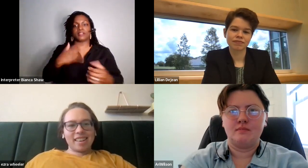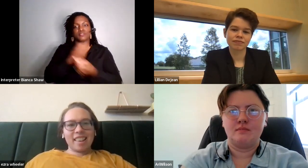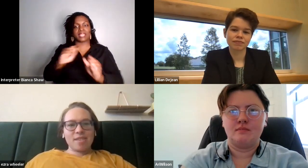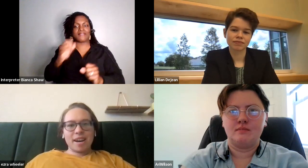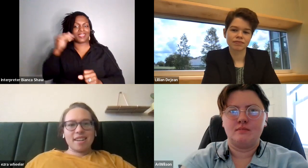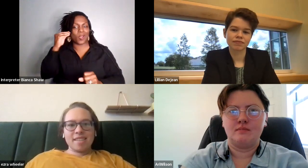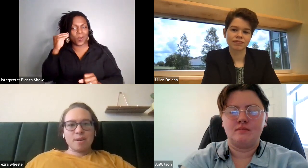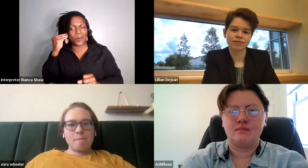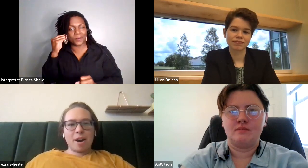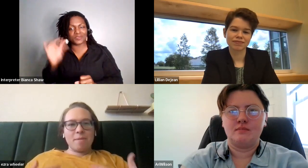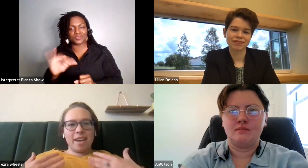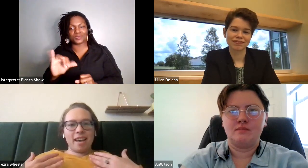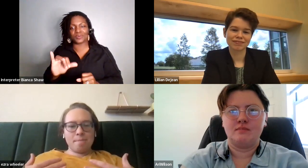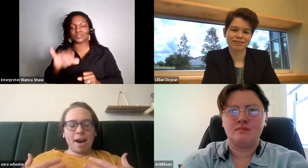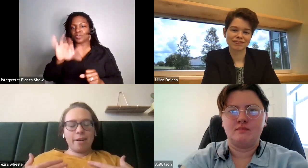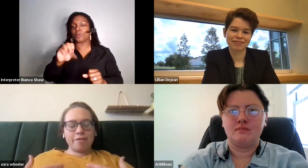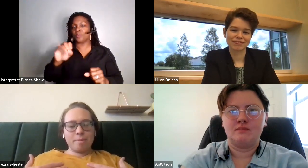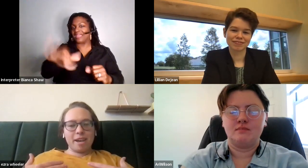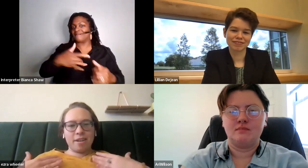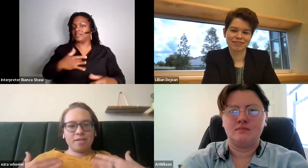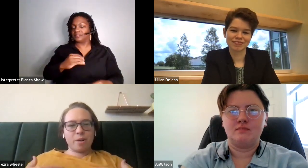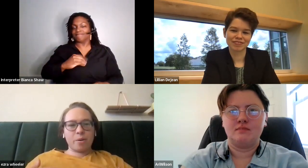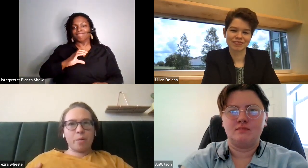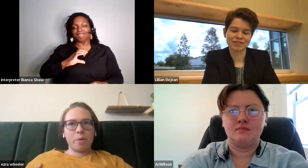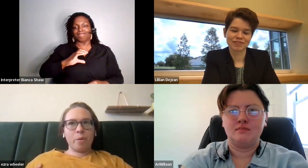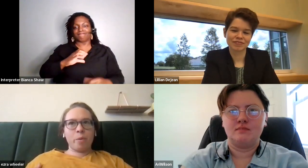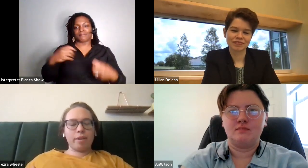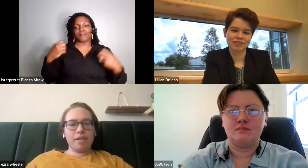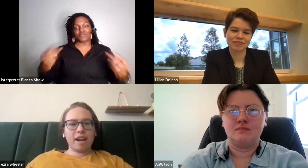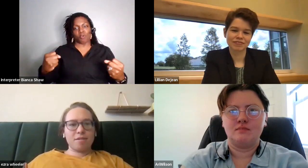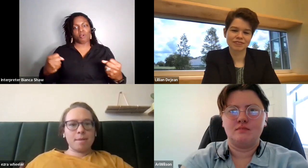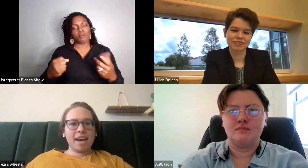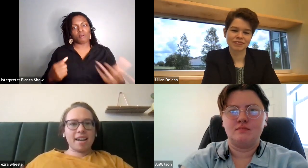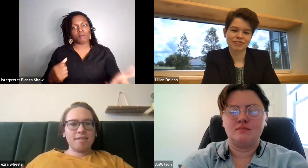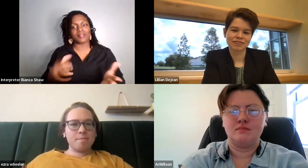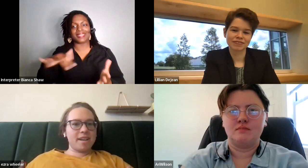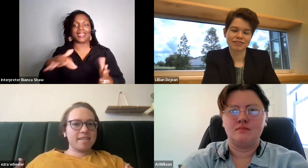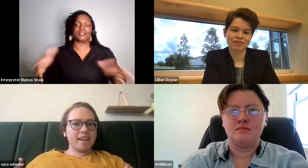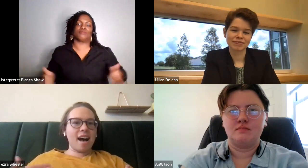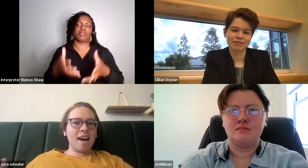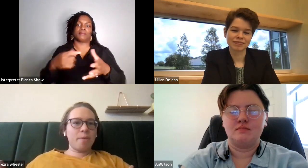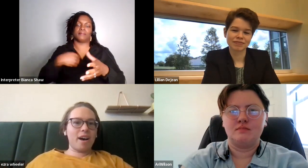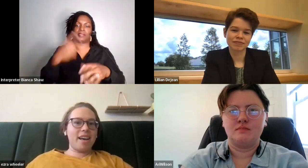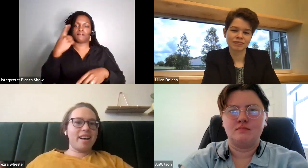I think that that's why it is so empowering empowering for me, and also what really drives me, am I actively because I want other?